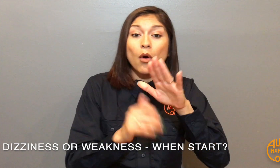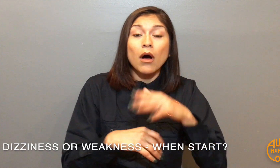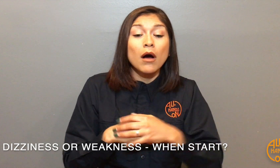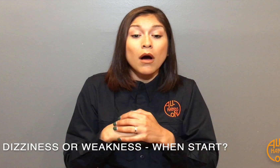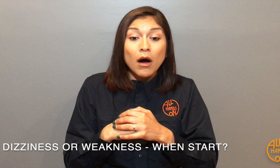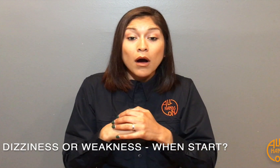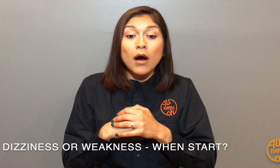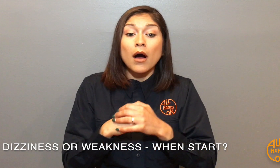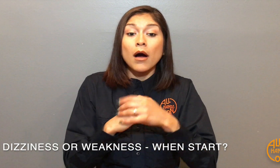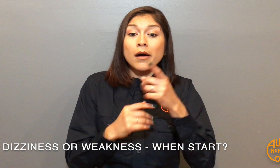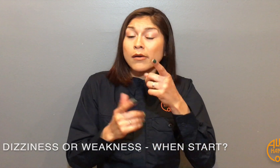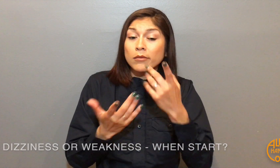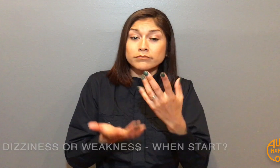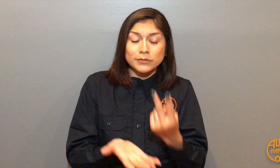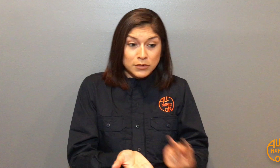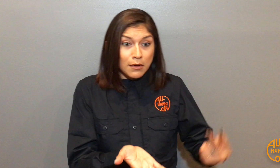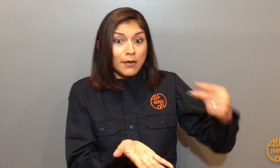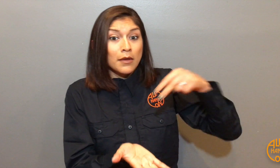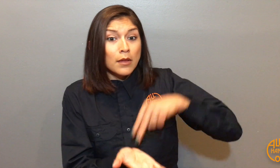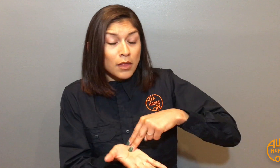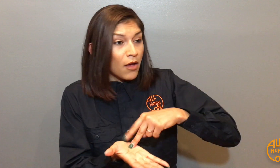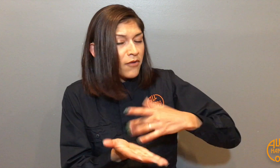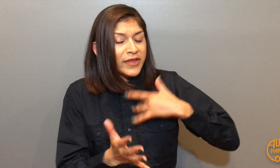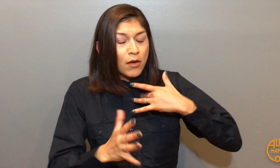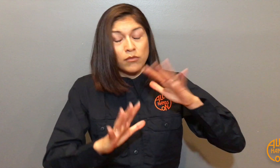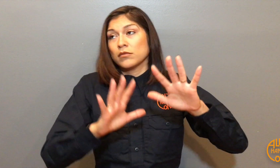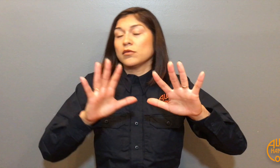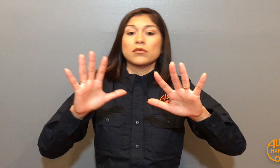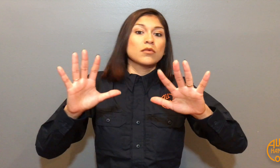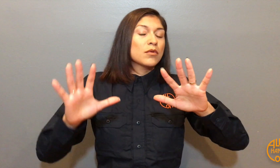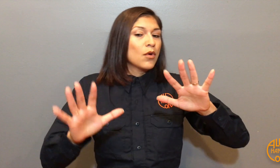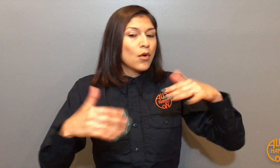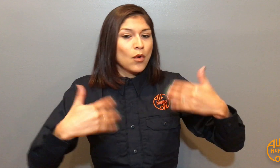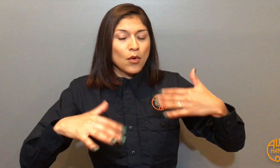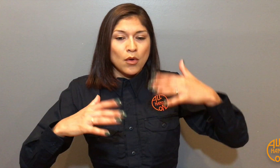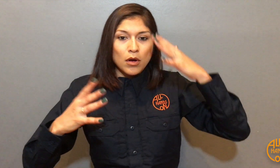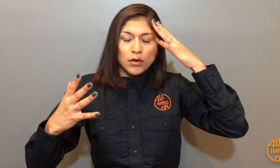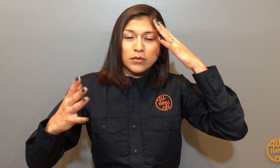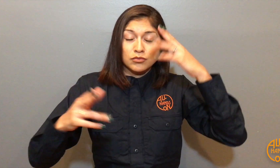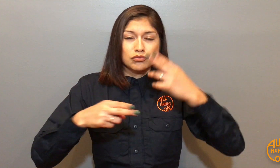as well as when that started if when you stand up you feel dizzy or